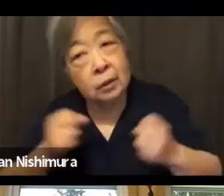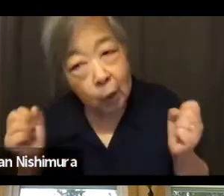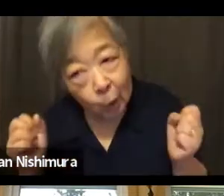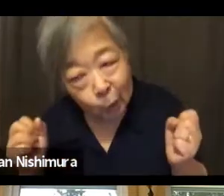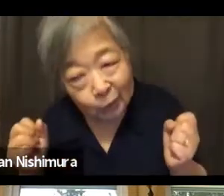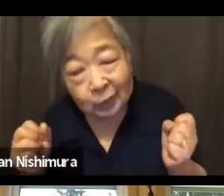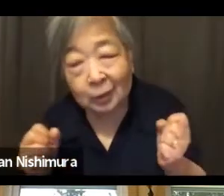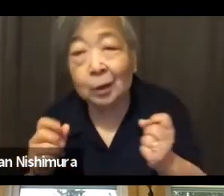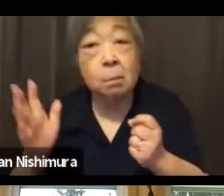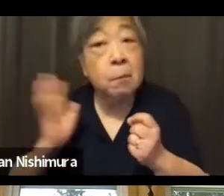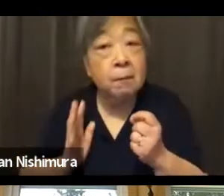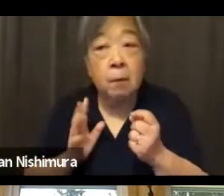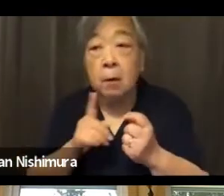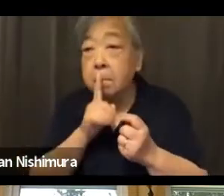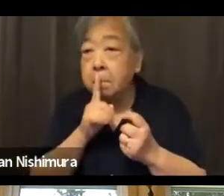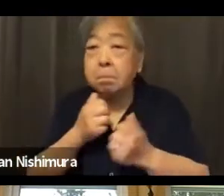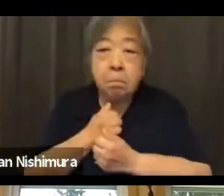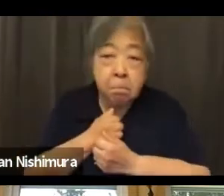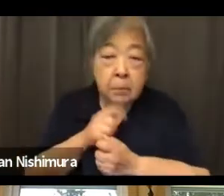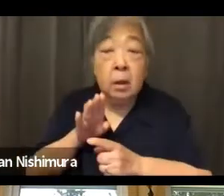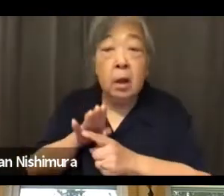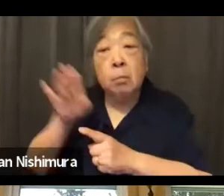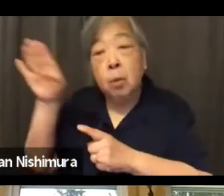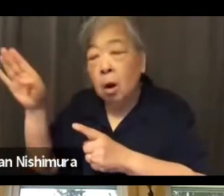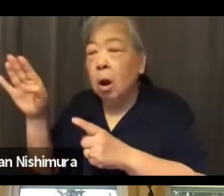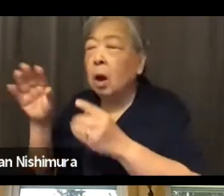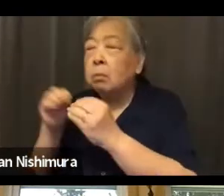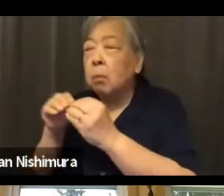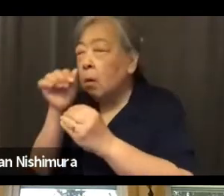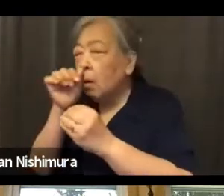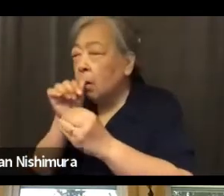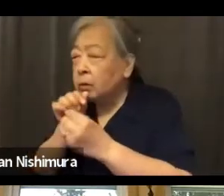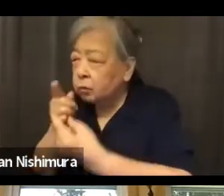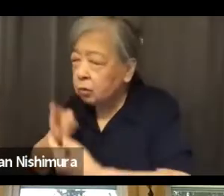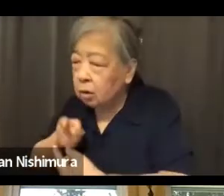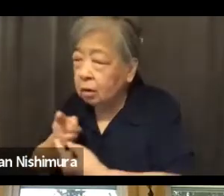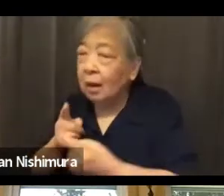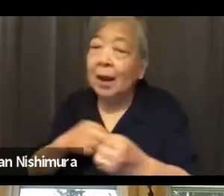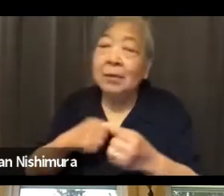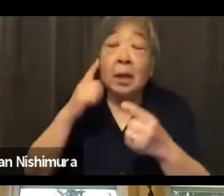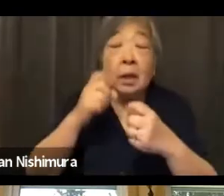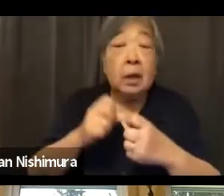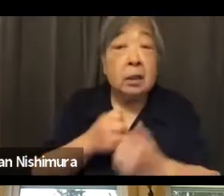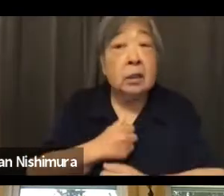So inviting disclosure serves everyone well, because we can then help prepare the student